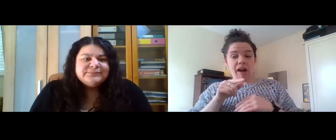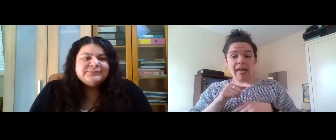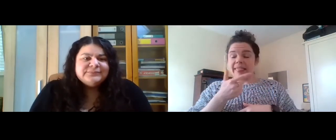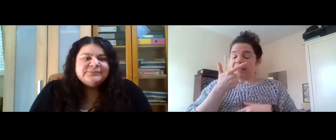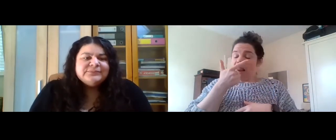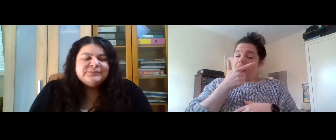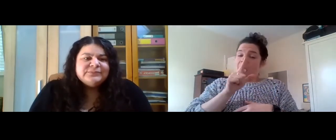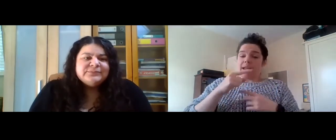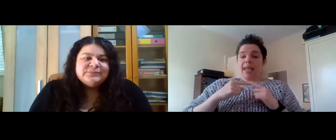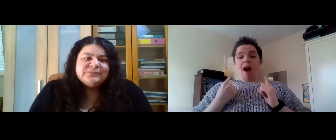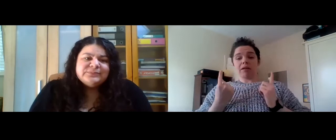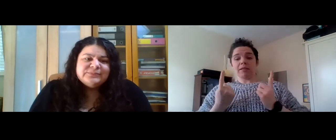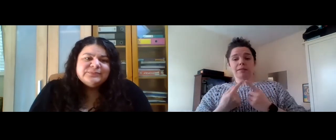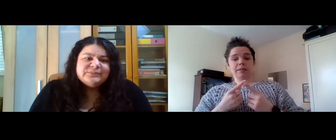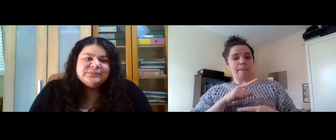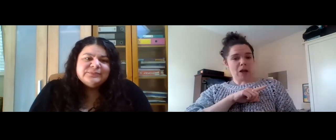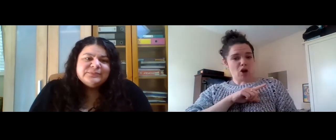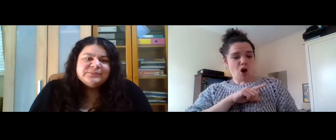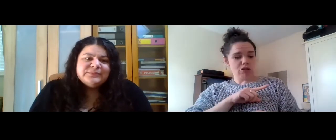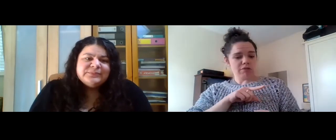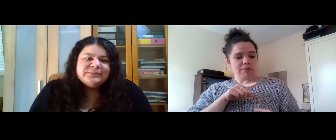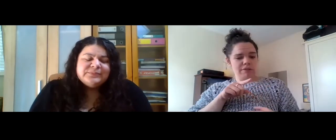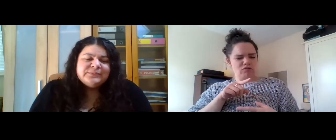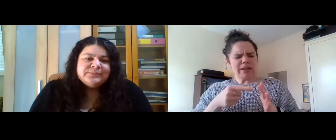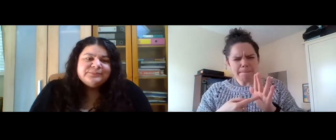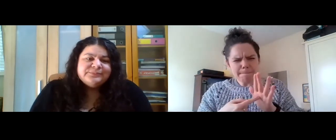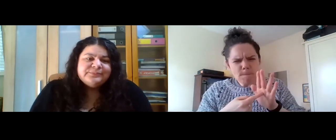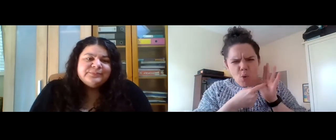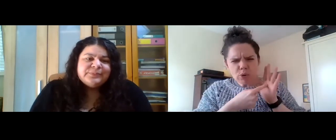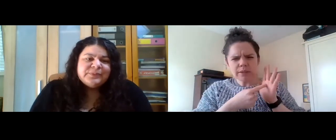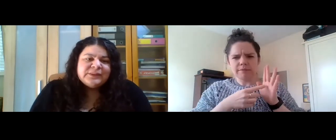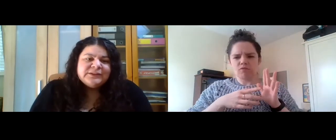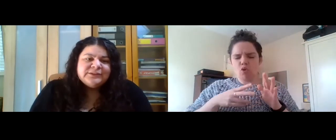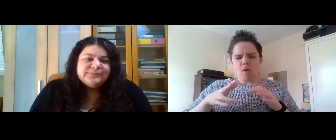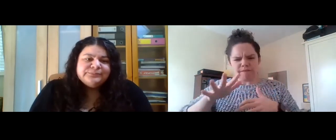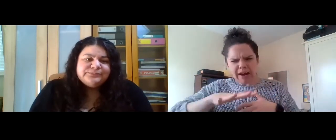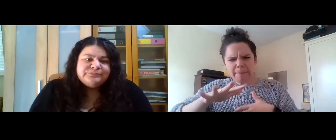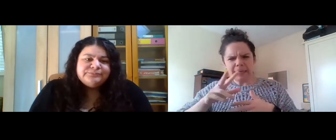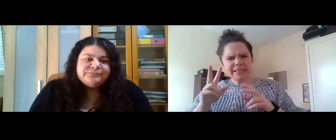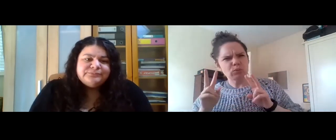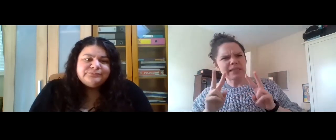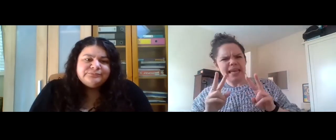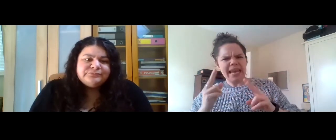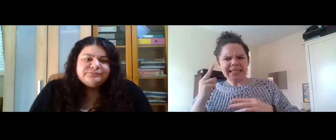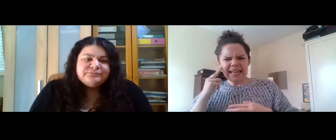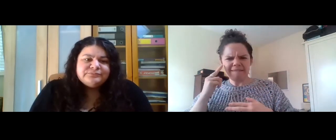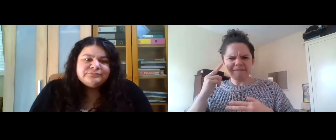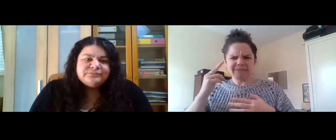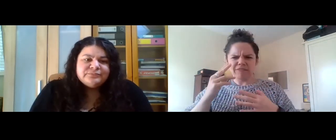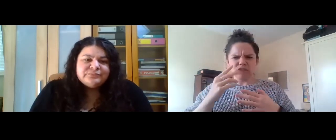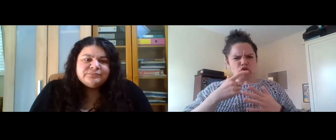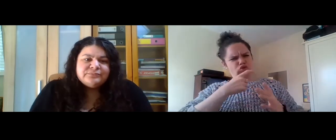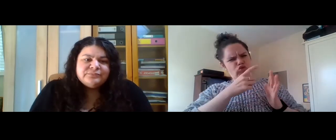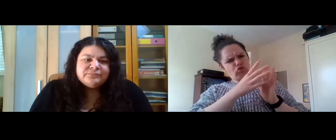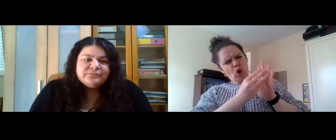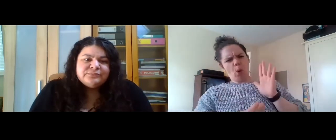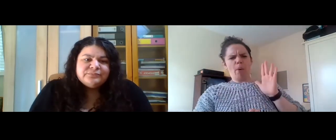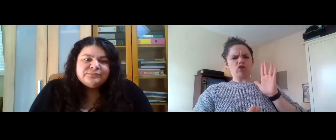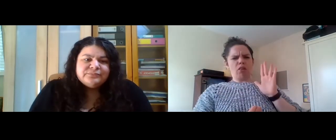I think 'lucky us' because it's so important for families to see a Deaf role model,